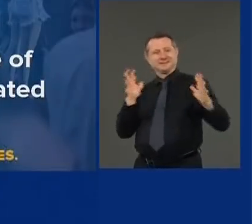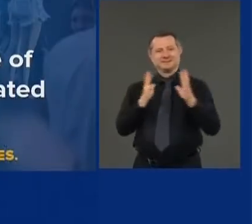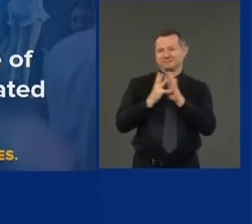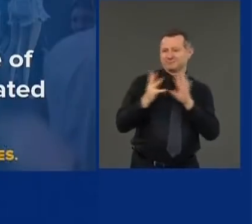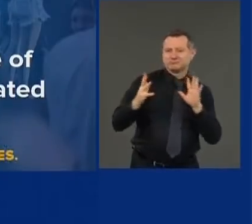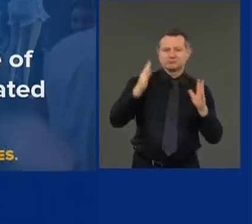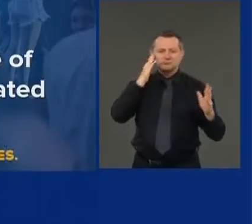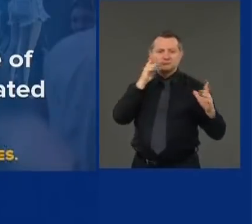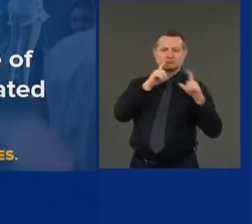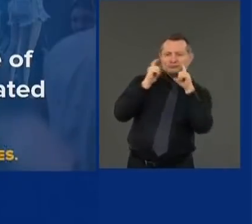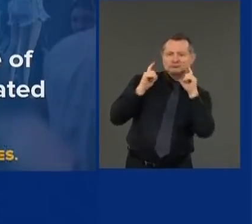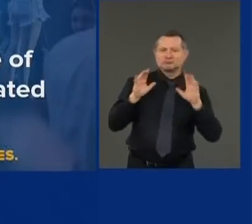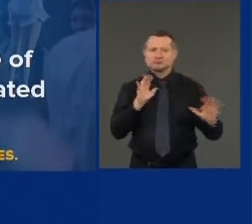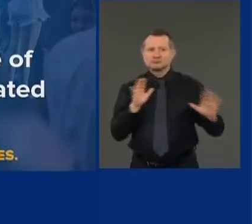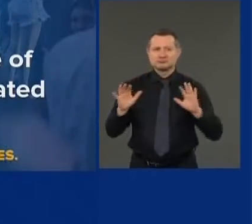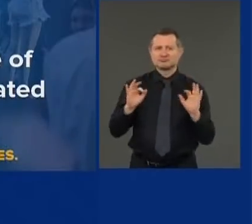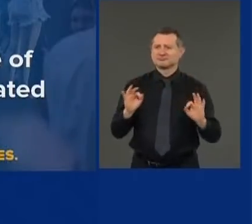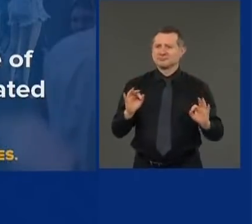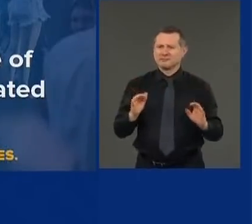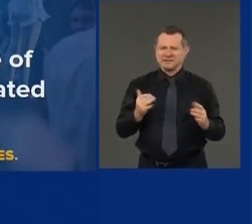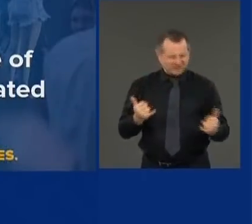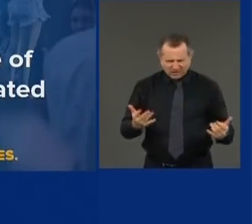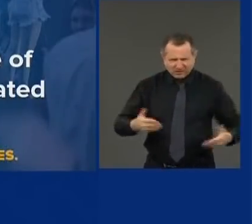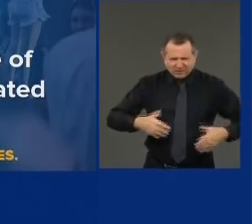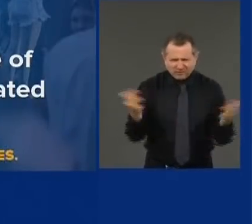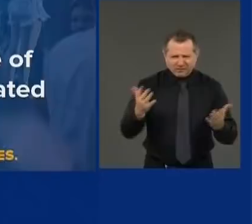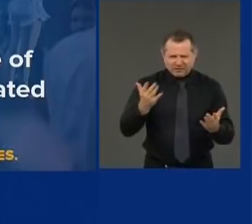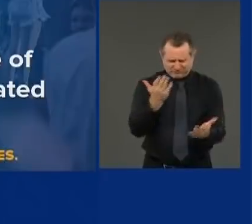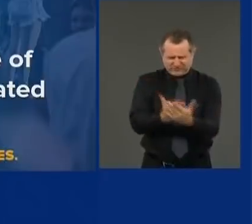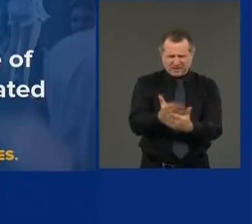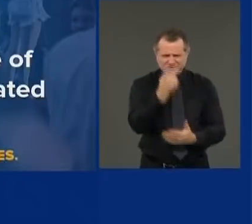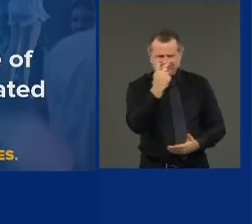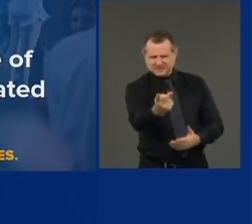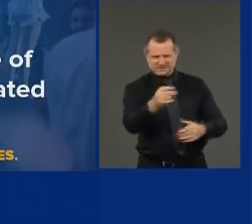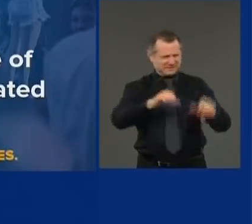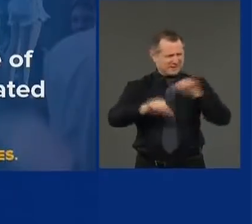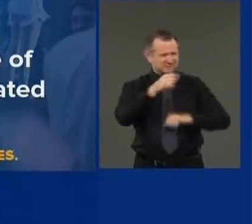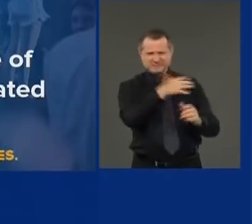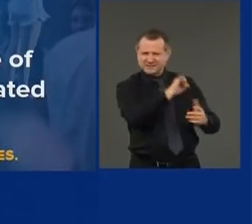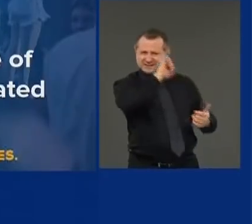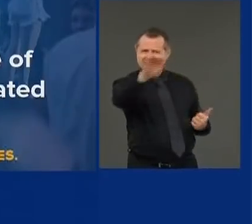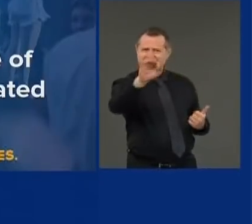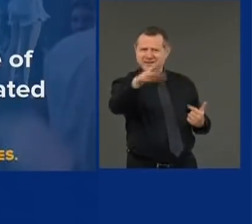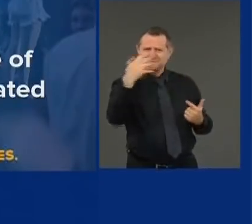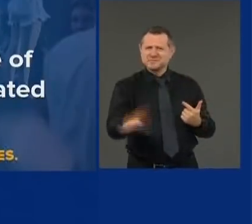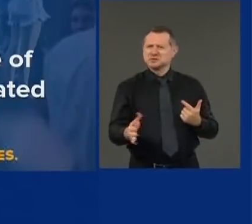OUR ACTION. YOU CHANGE YOUR ACTION YOU CHANGE YOUR BEHAVIOR YOU'RE